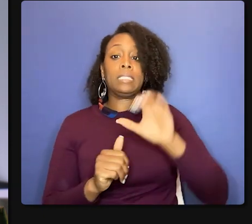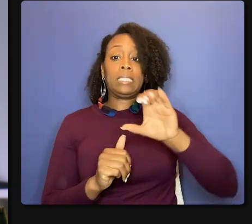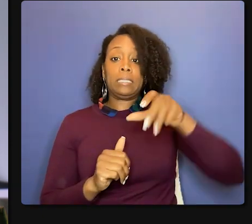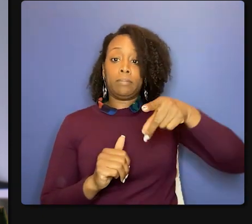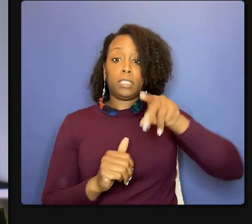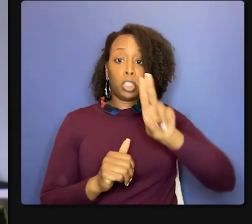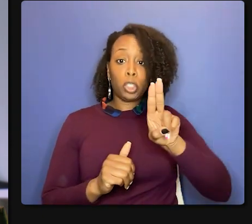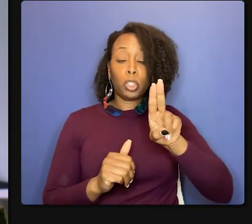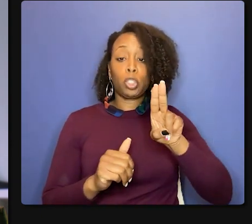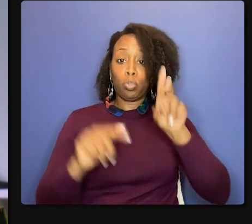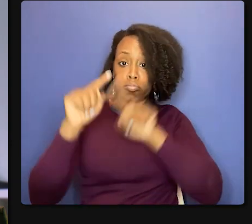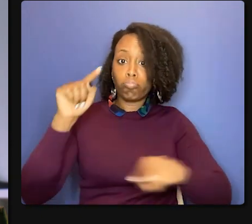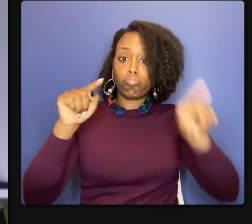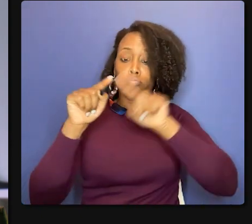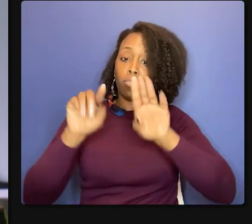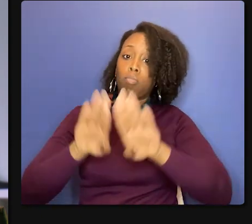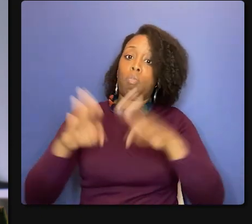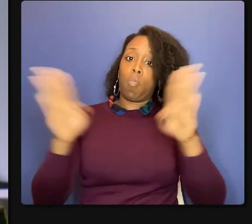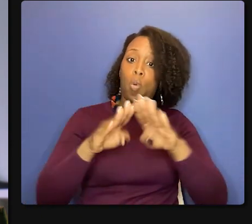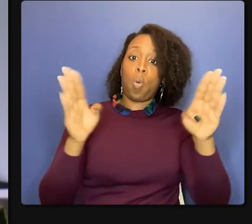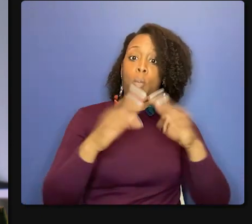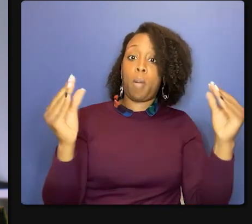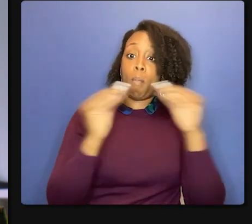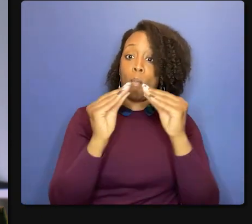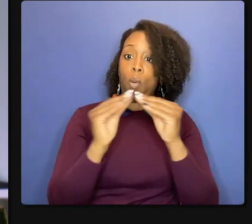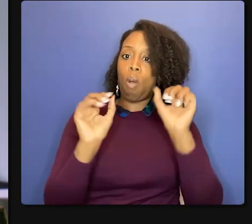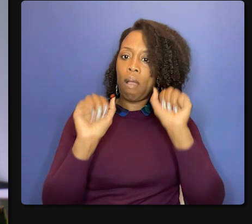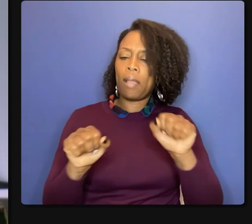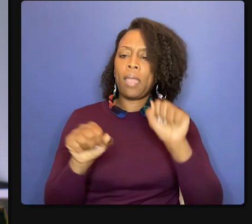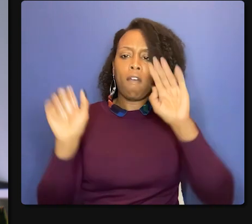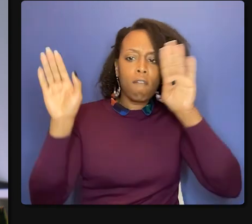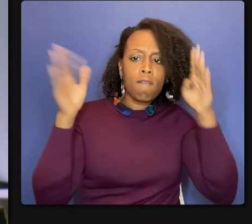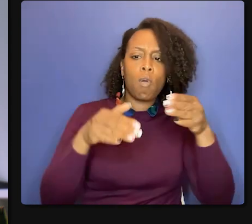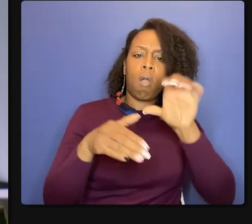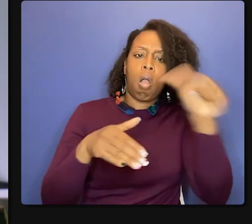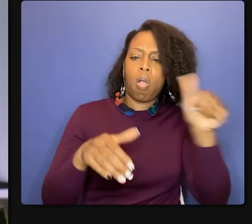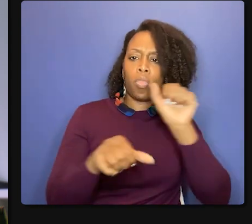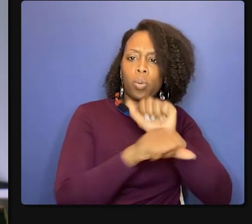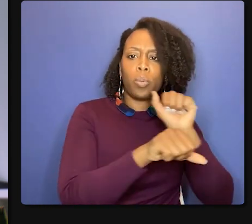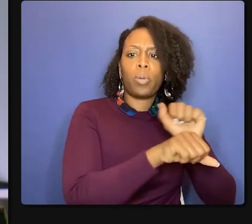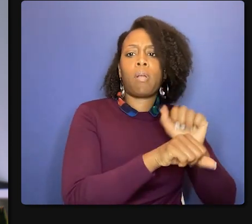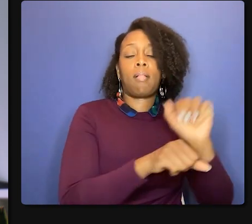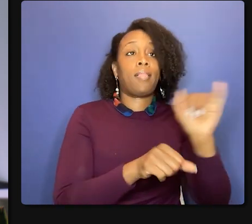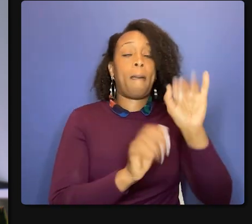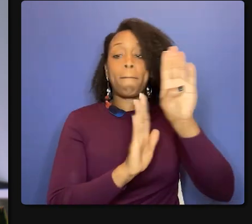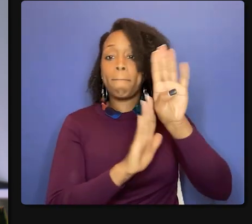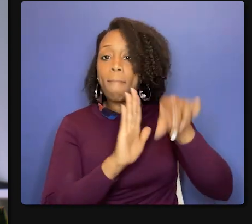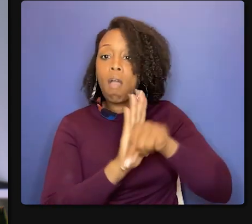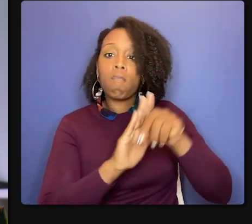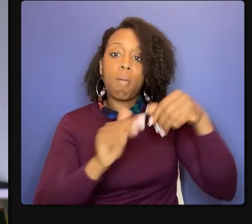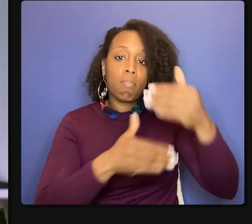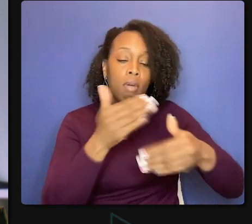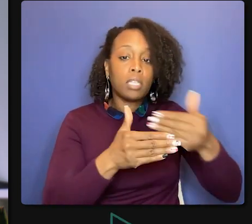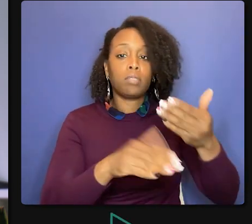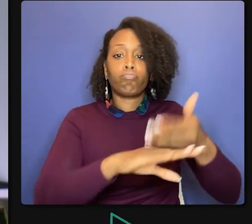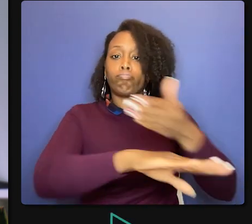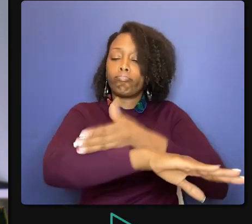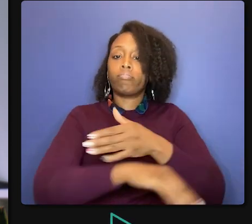The more CPU cycles that are freed up for a title, they can be leveraged elsewhere in that title, improved background processing.